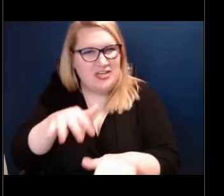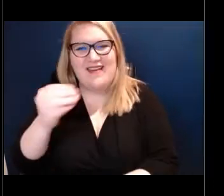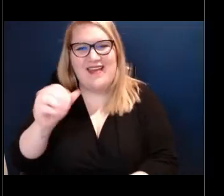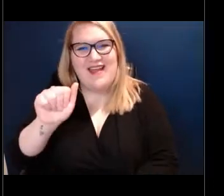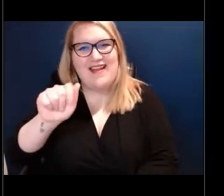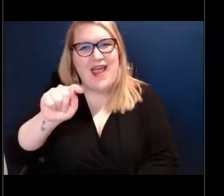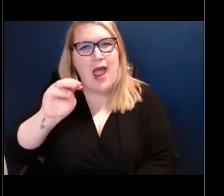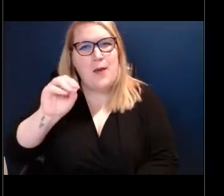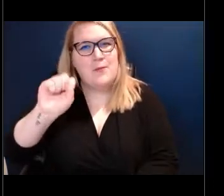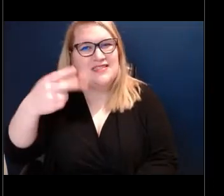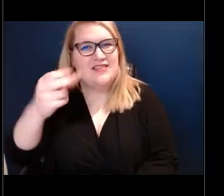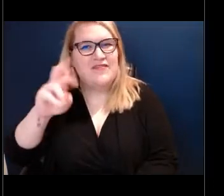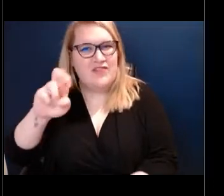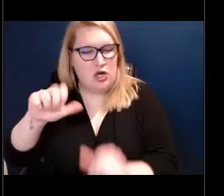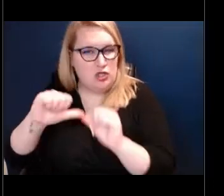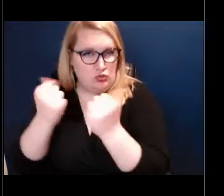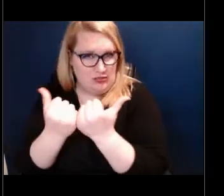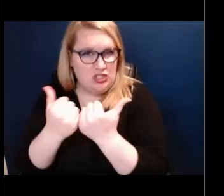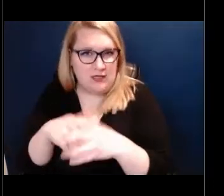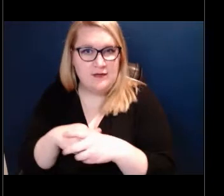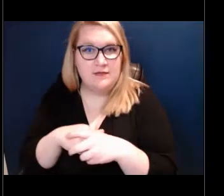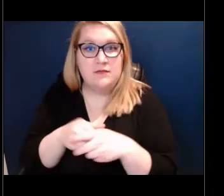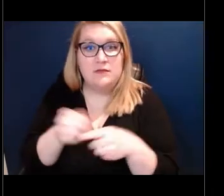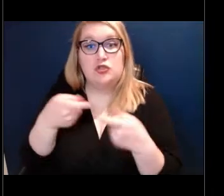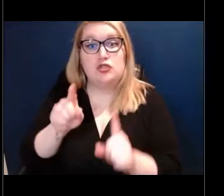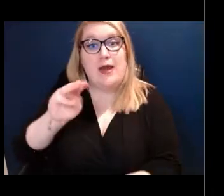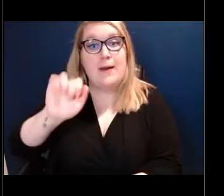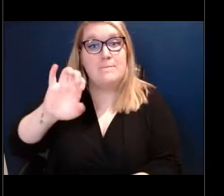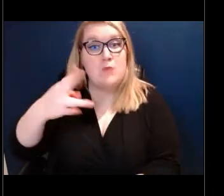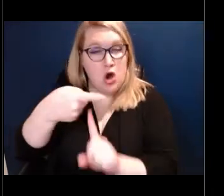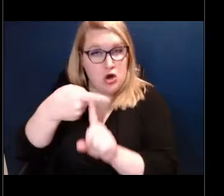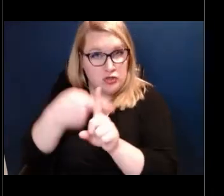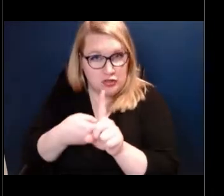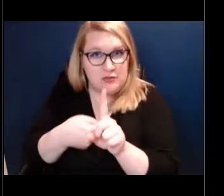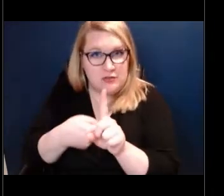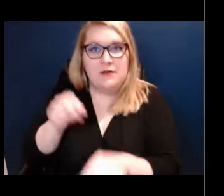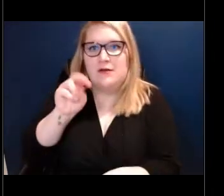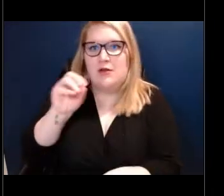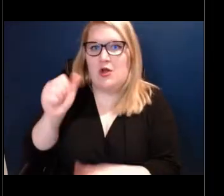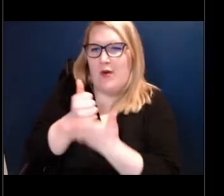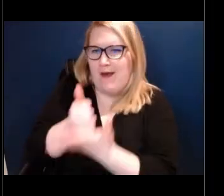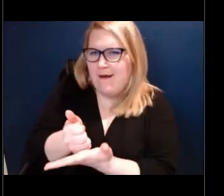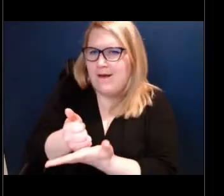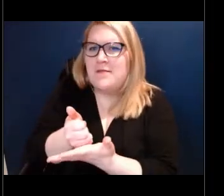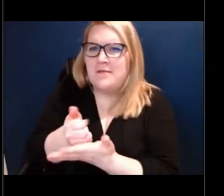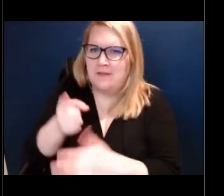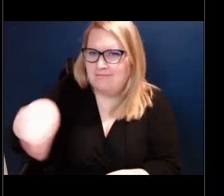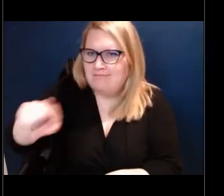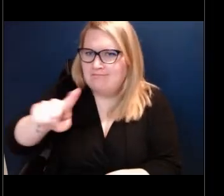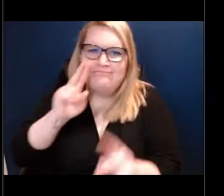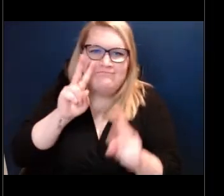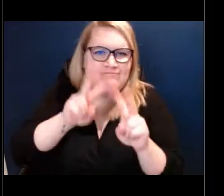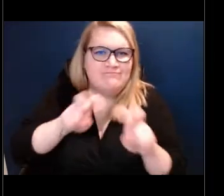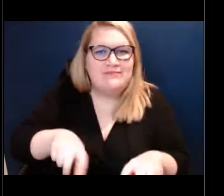During the month of March, the NOAA Heritage Program is helping us take you behind the scenes at six different NOAA facilities,